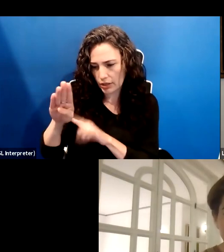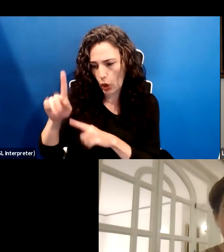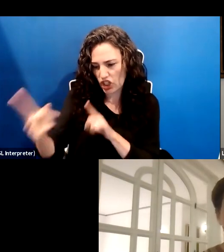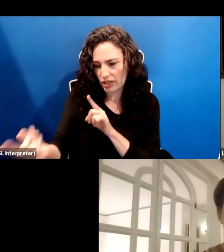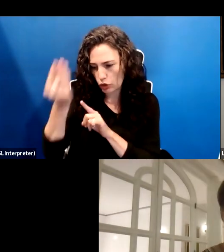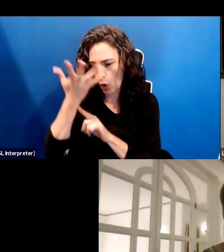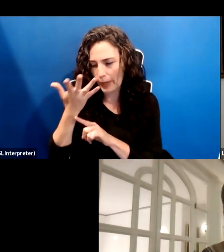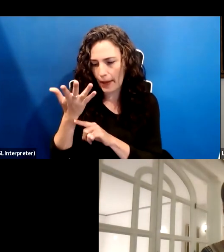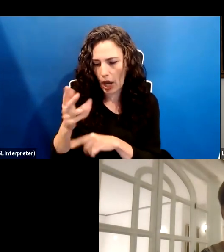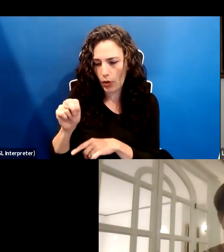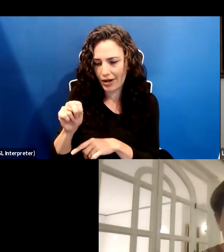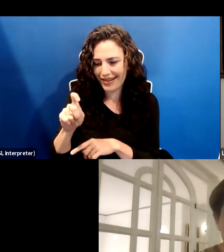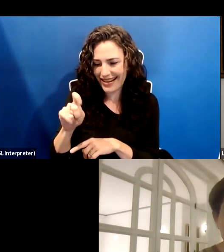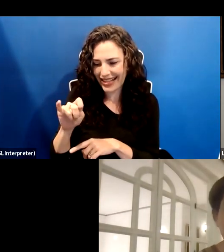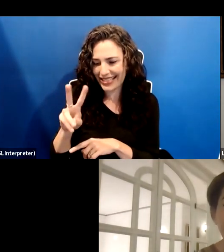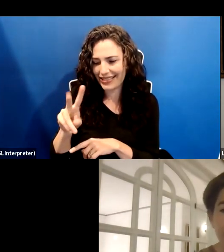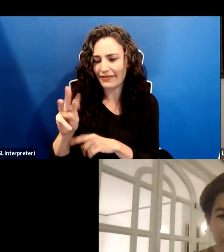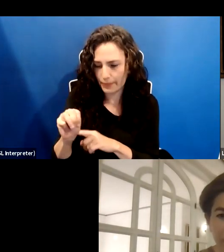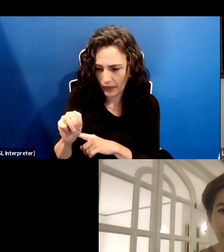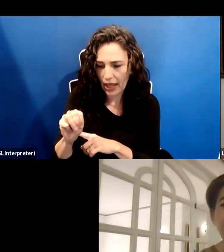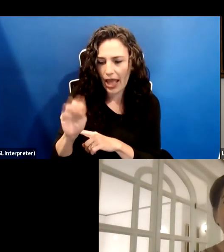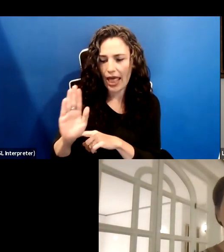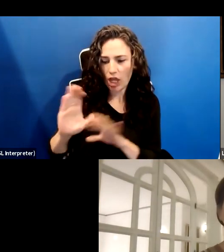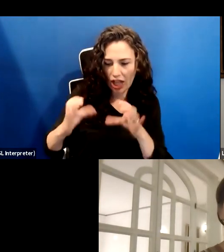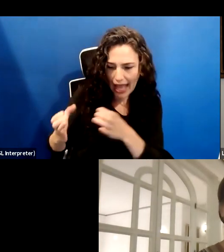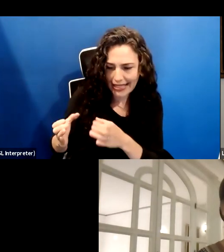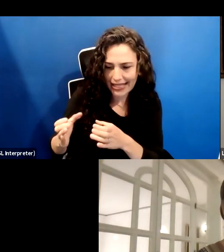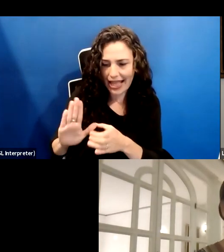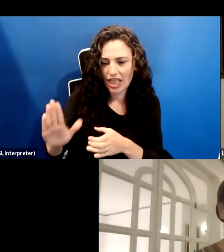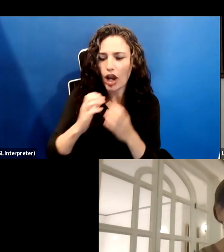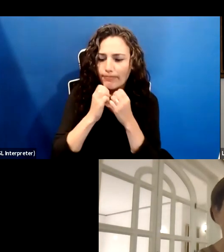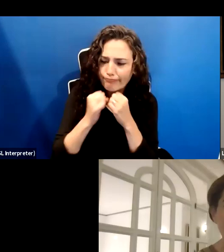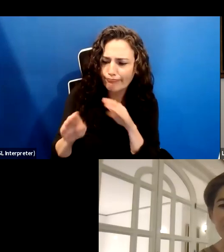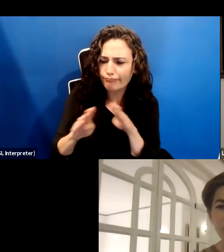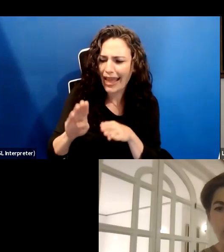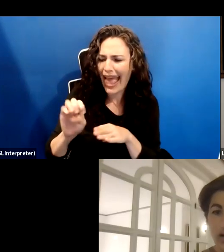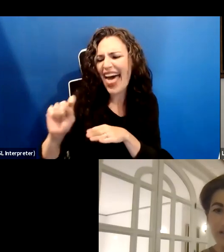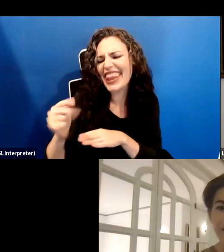and about the ethics that they were speaking about, and how to build a more ethical society and world,